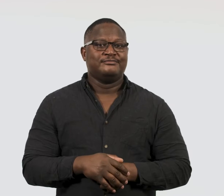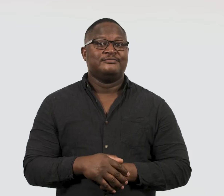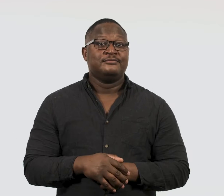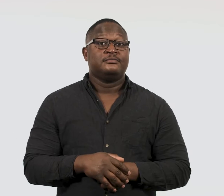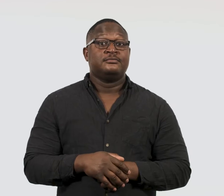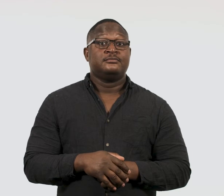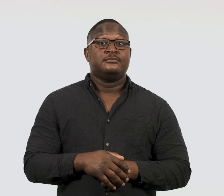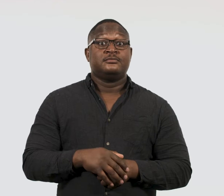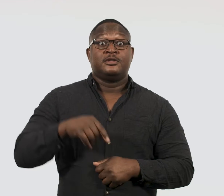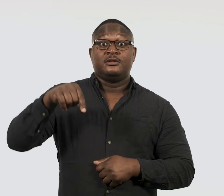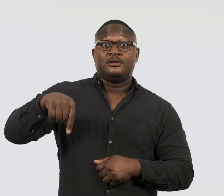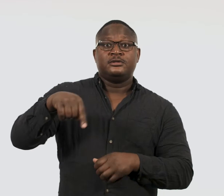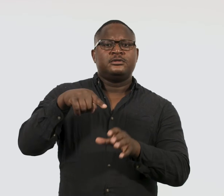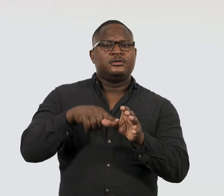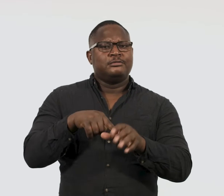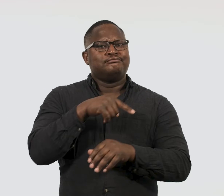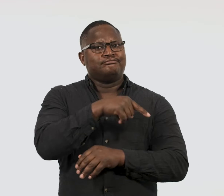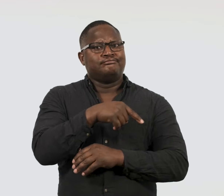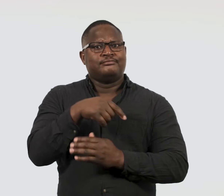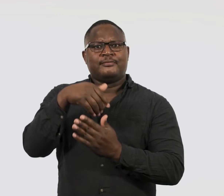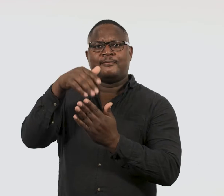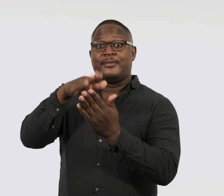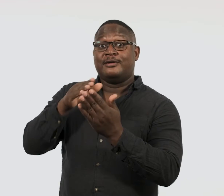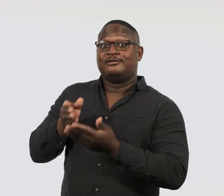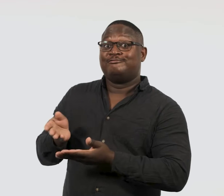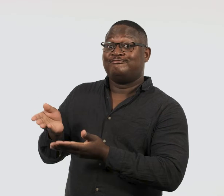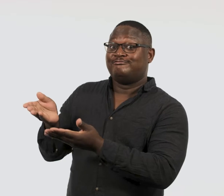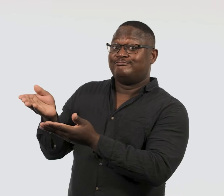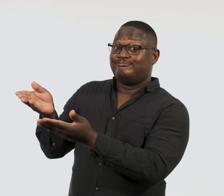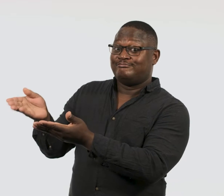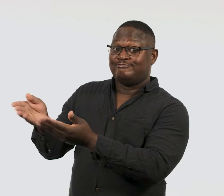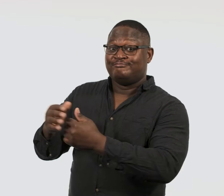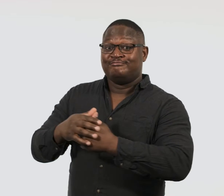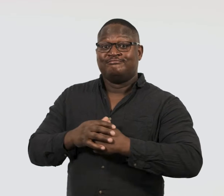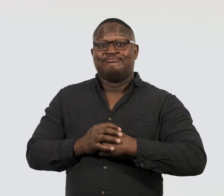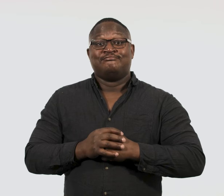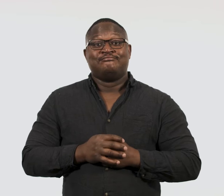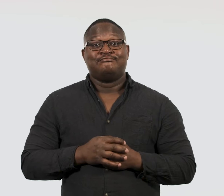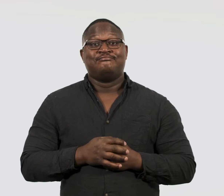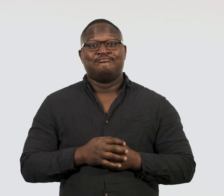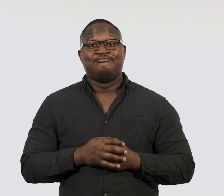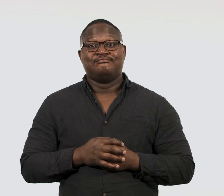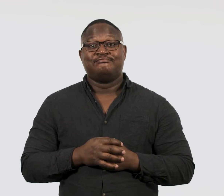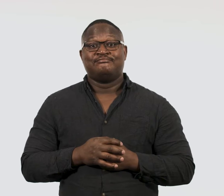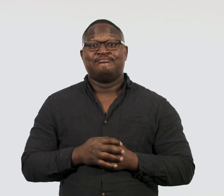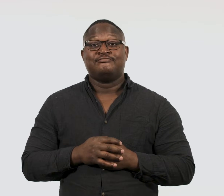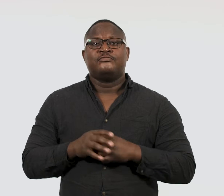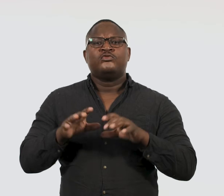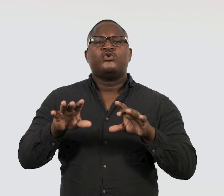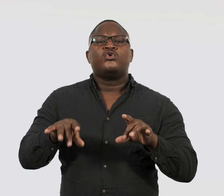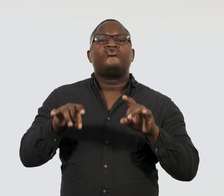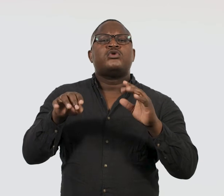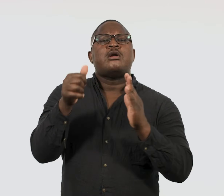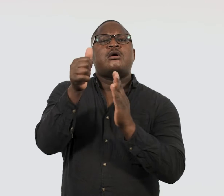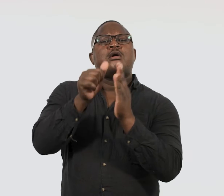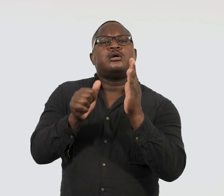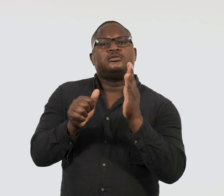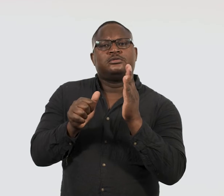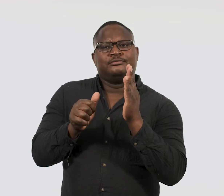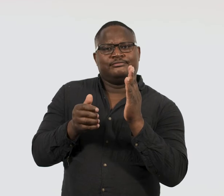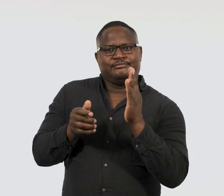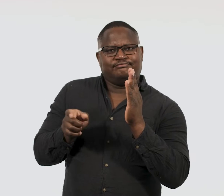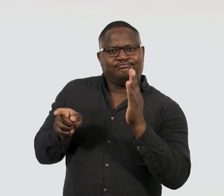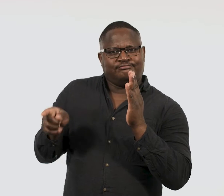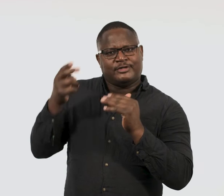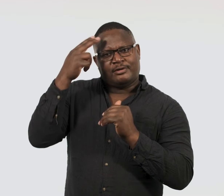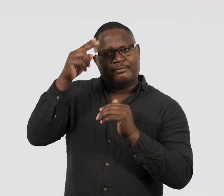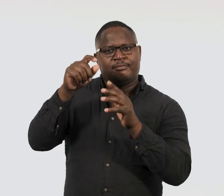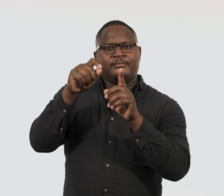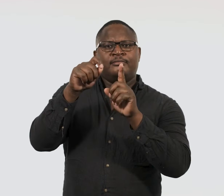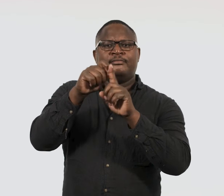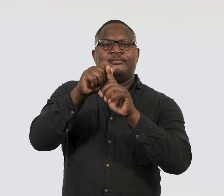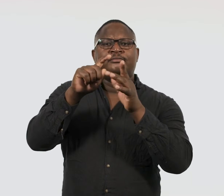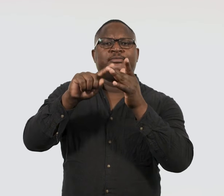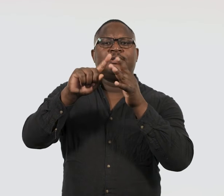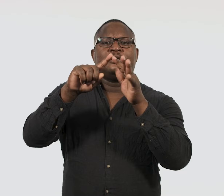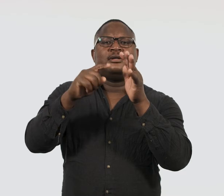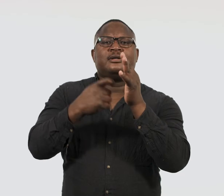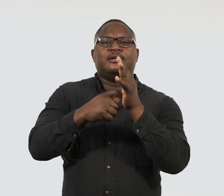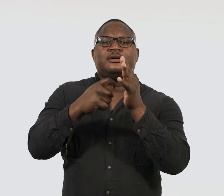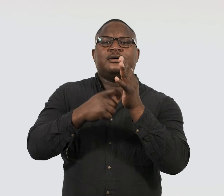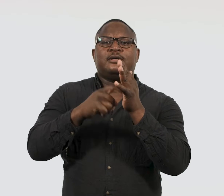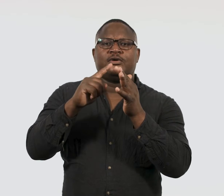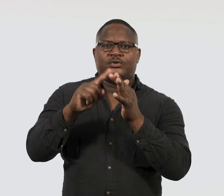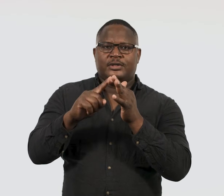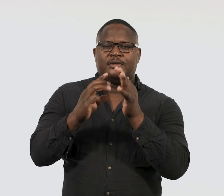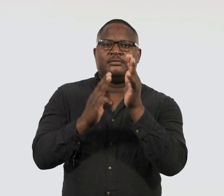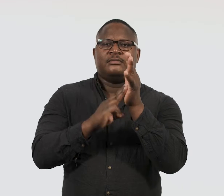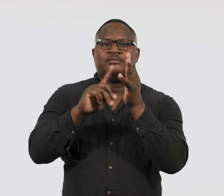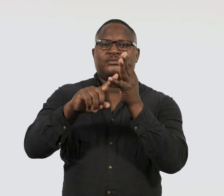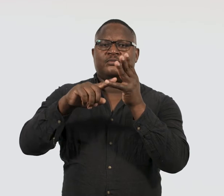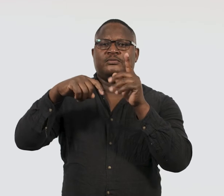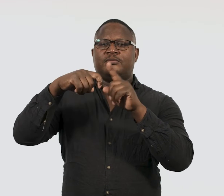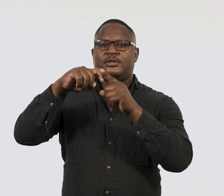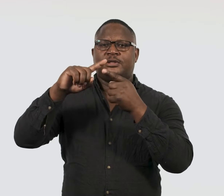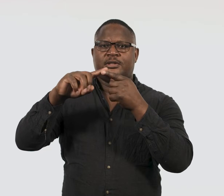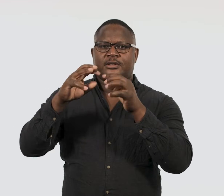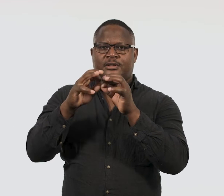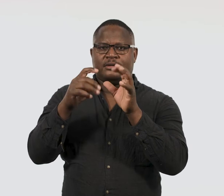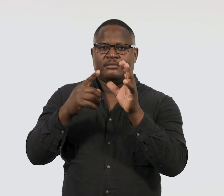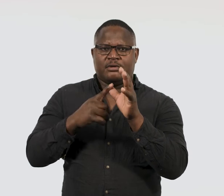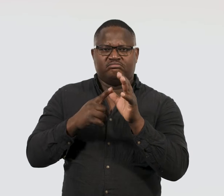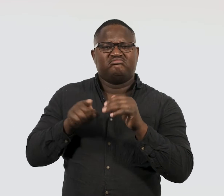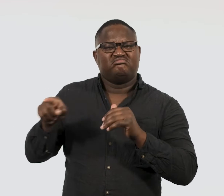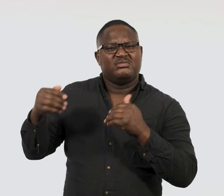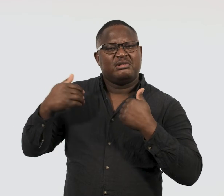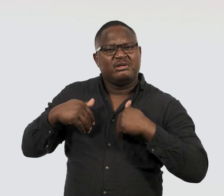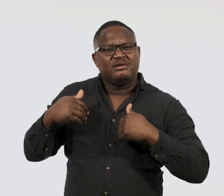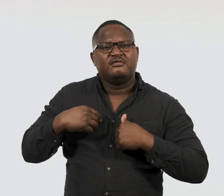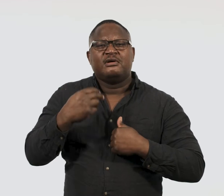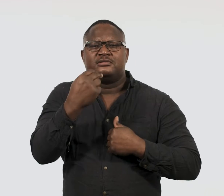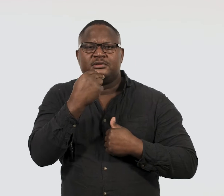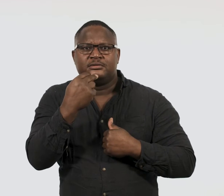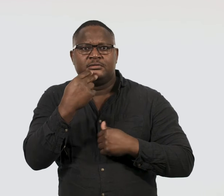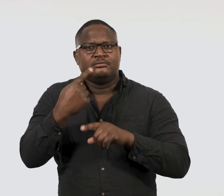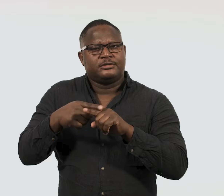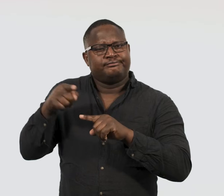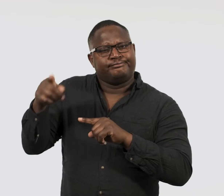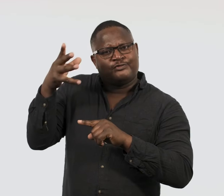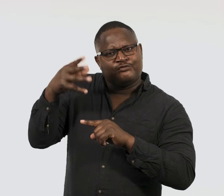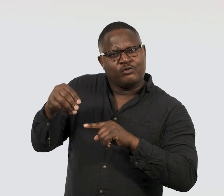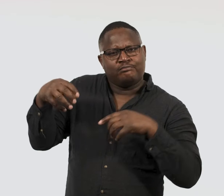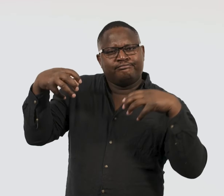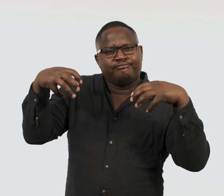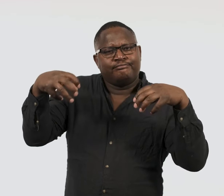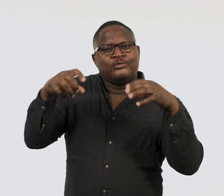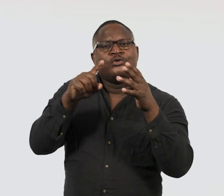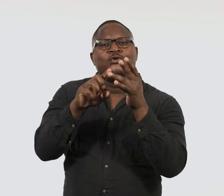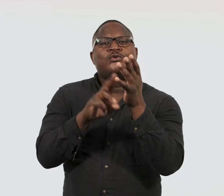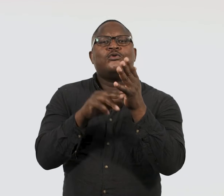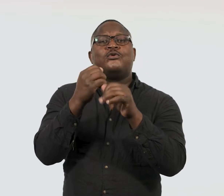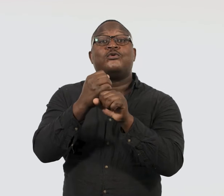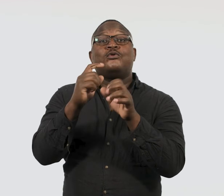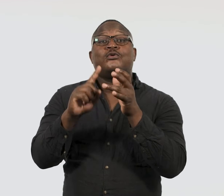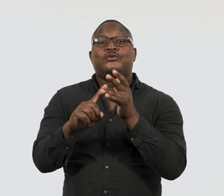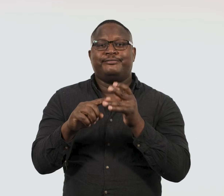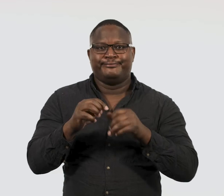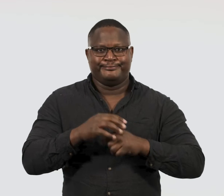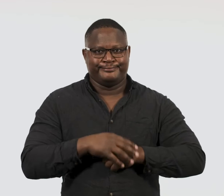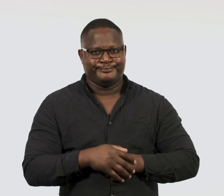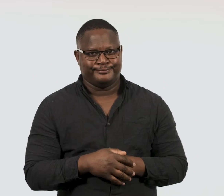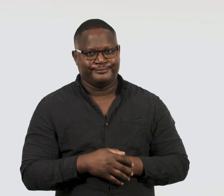His subject this year is Adelaide-based Congolese–Australian artist Pierre Mukeba.